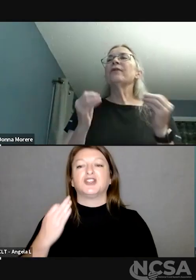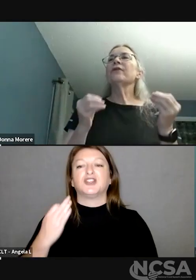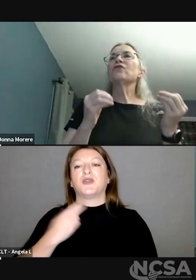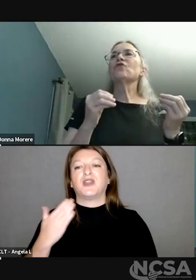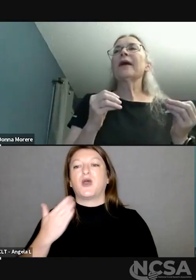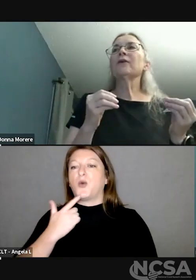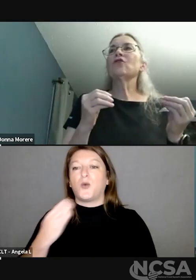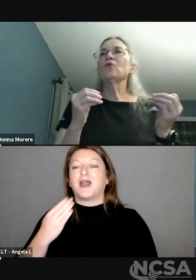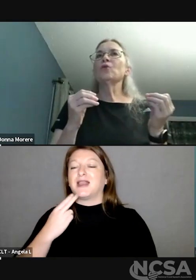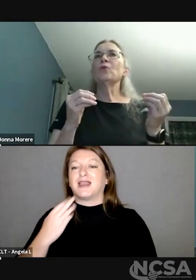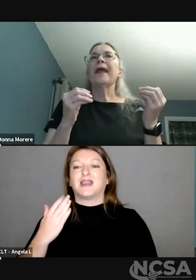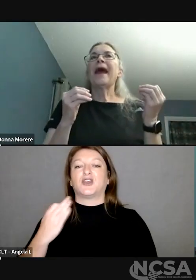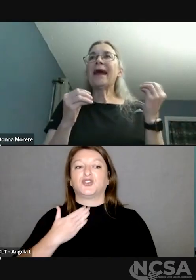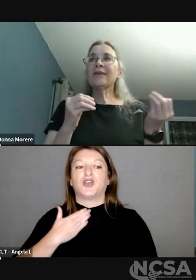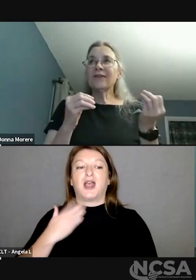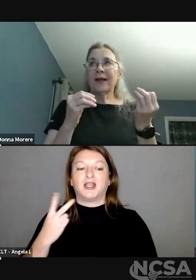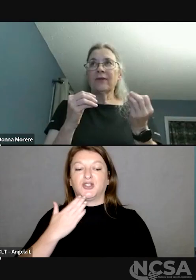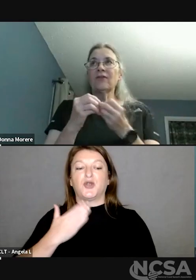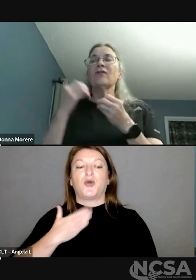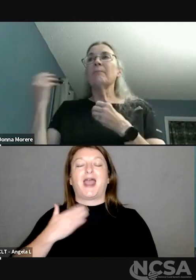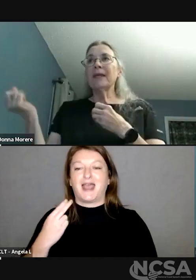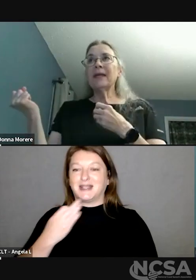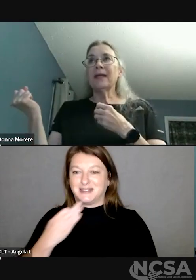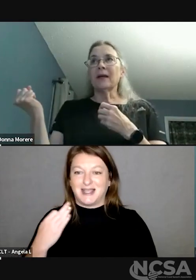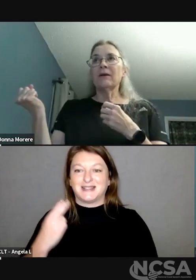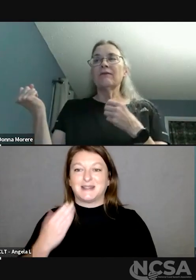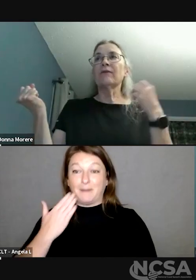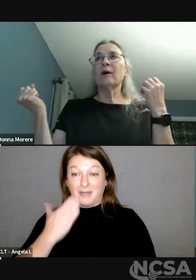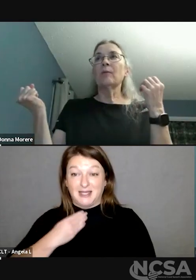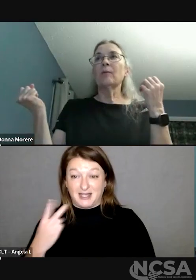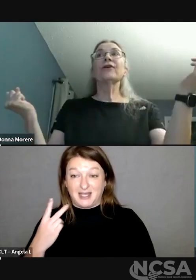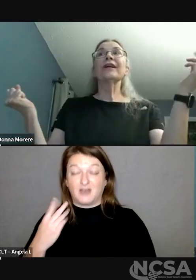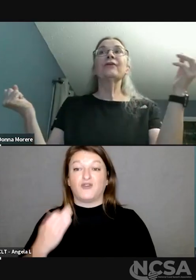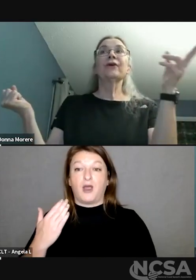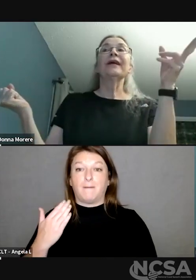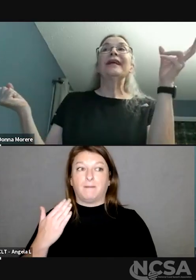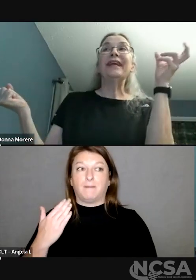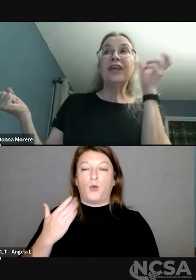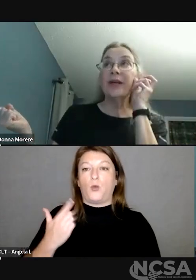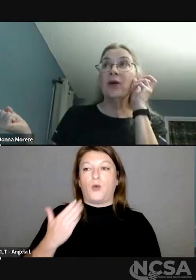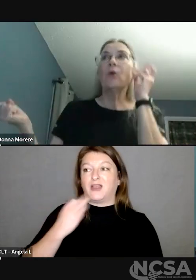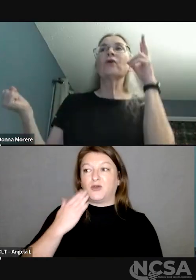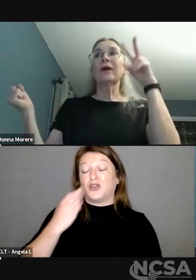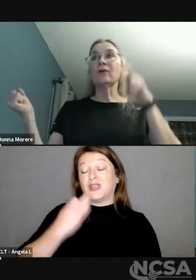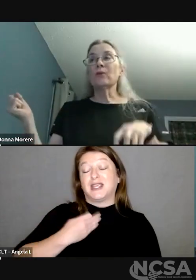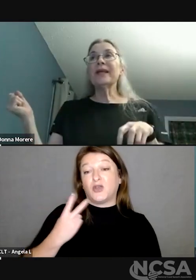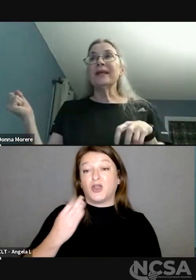when they're trying to access the meaning from what they're either hearing or trying to read,